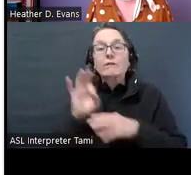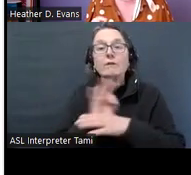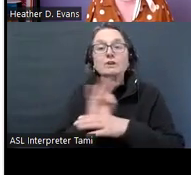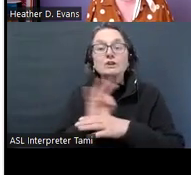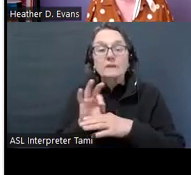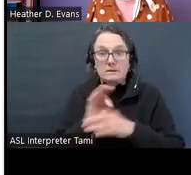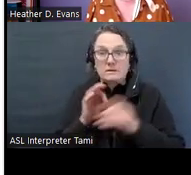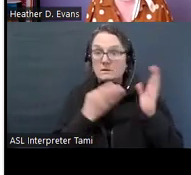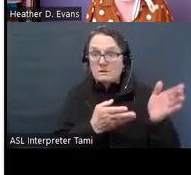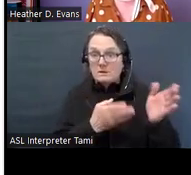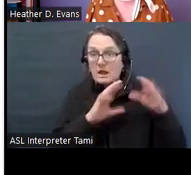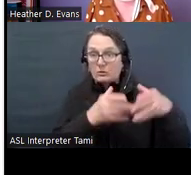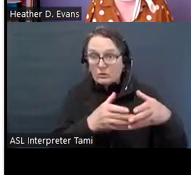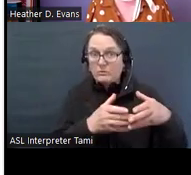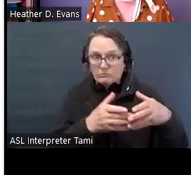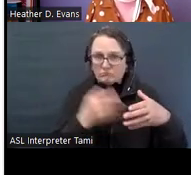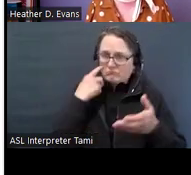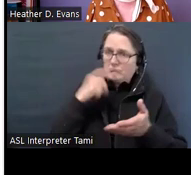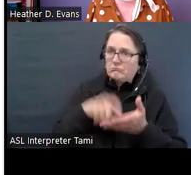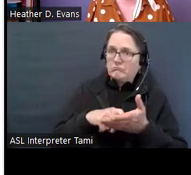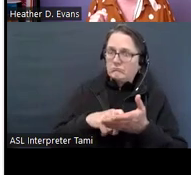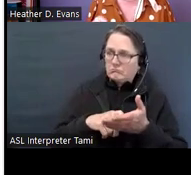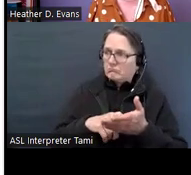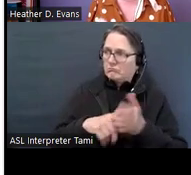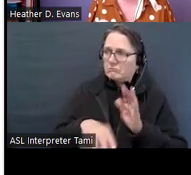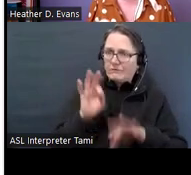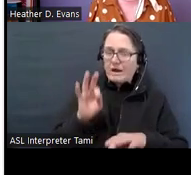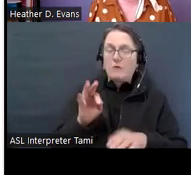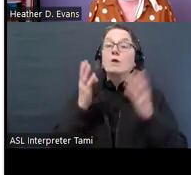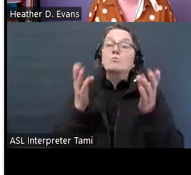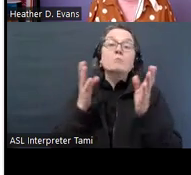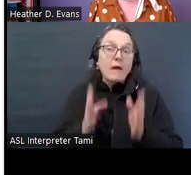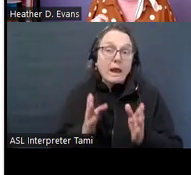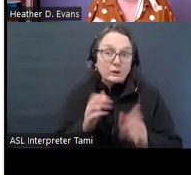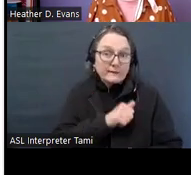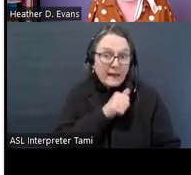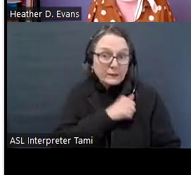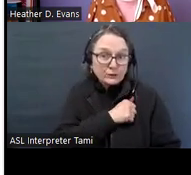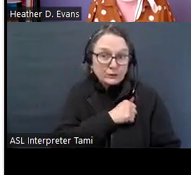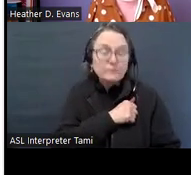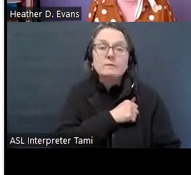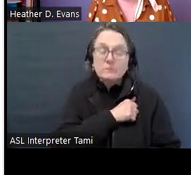that provider beliefs and attitudes are a significant environmental factor that has to be addressed